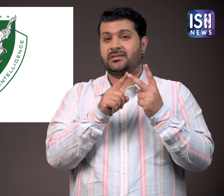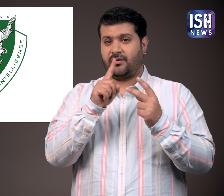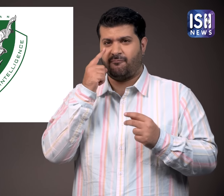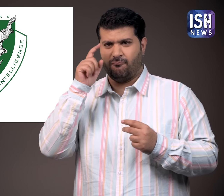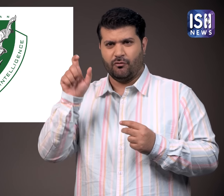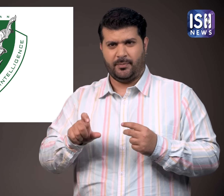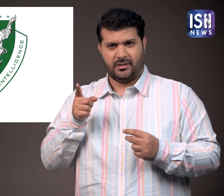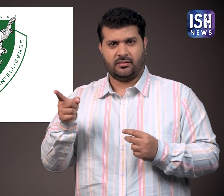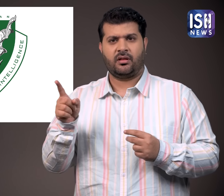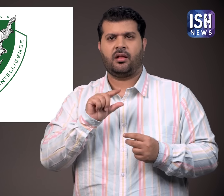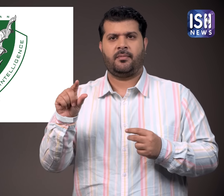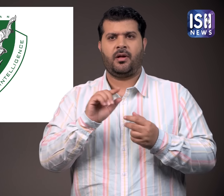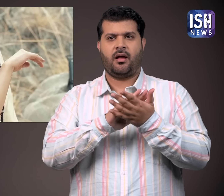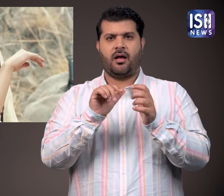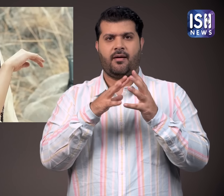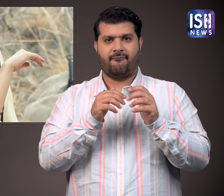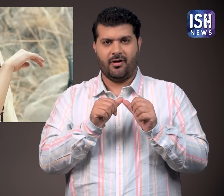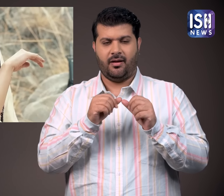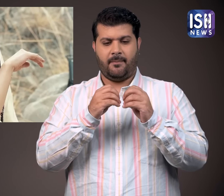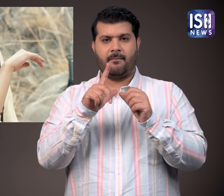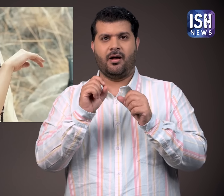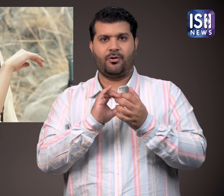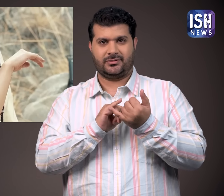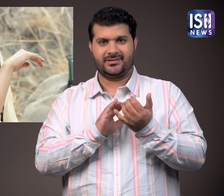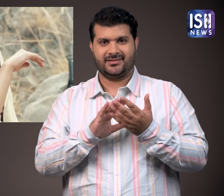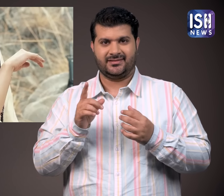The second woman has been identified as Hawa Baloch,